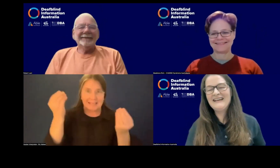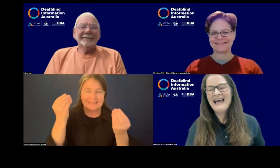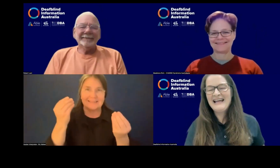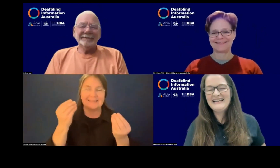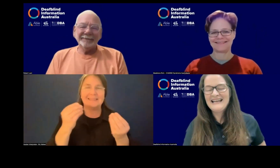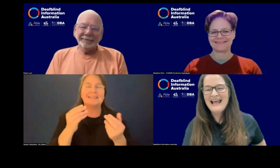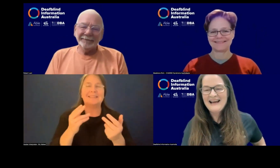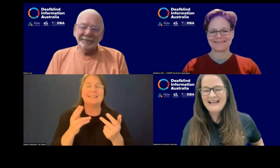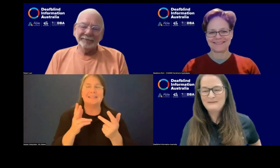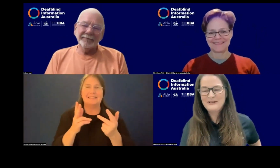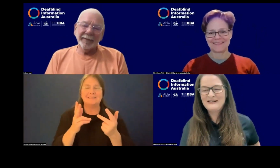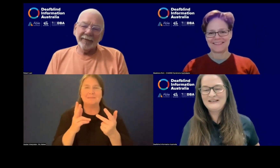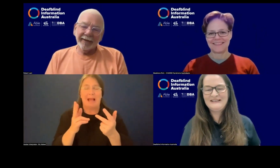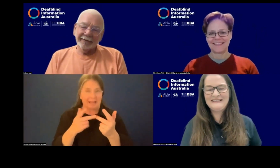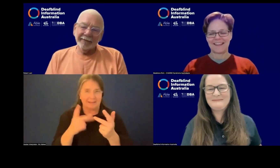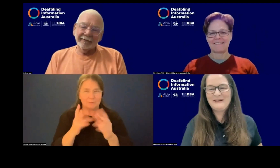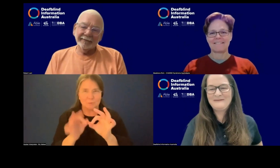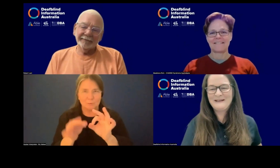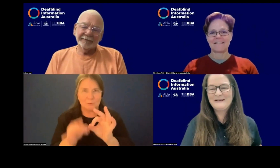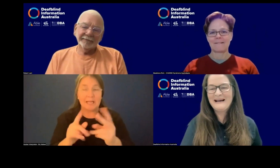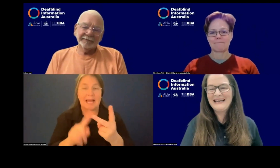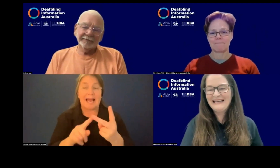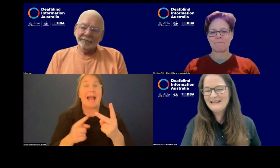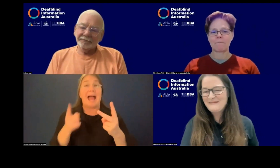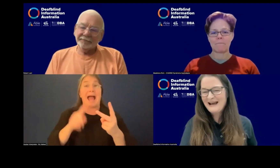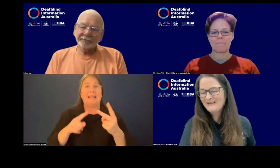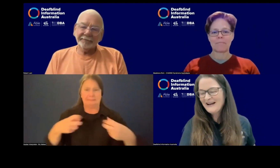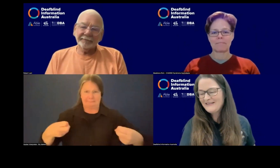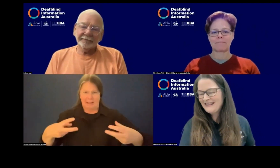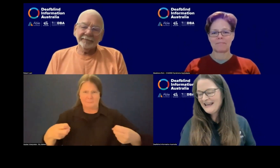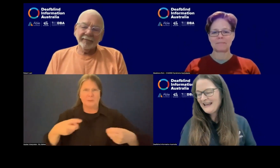And our captioner, who's beavering away in the background there.